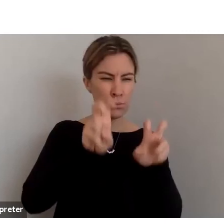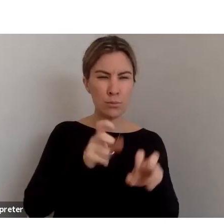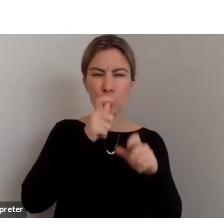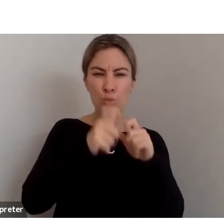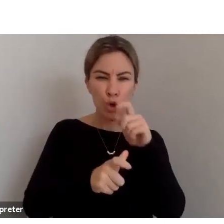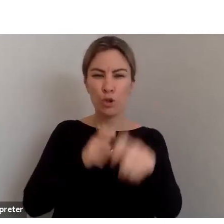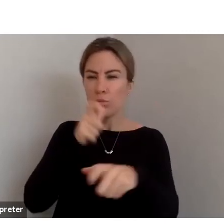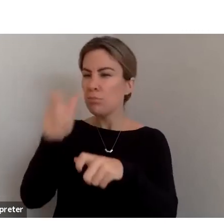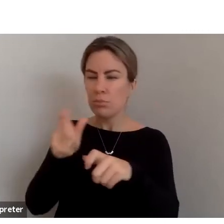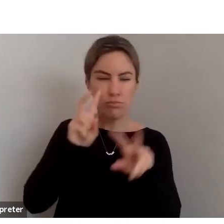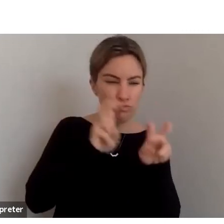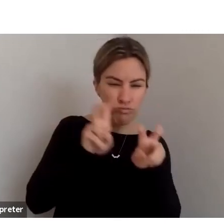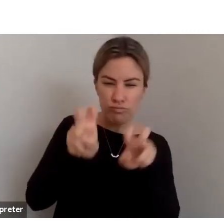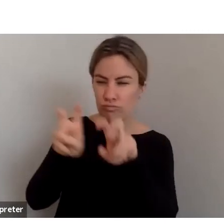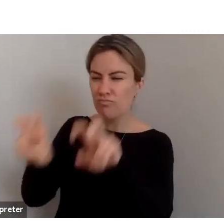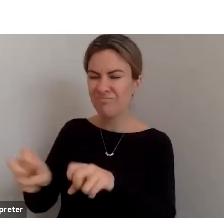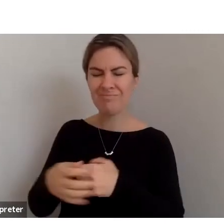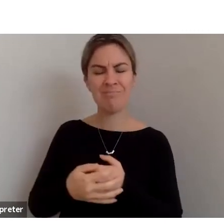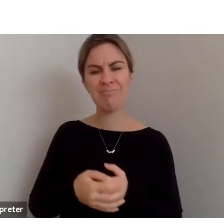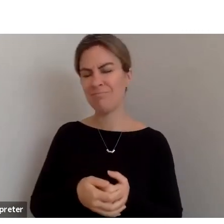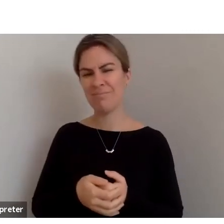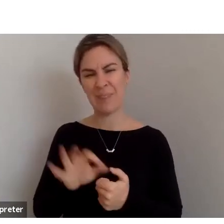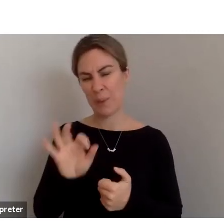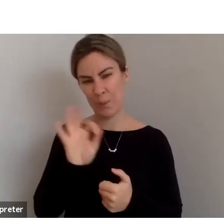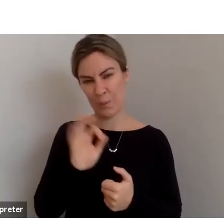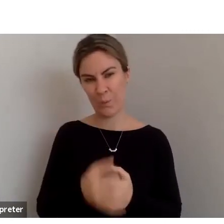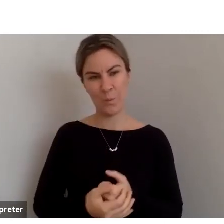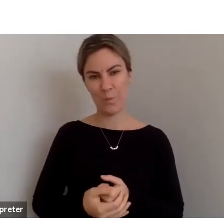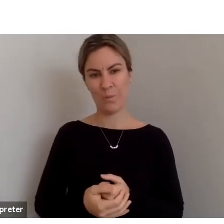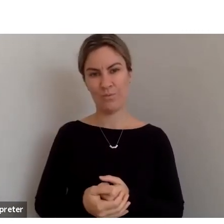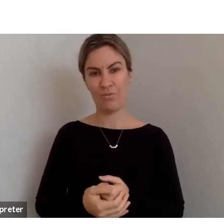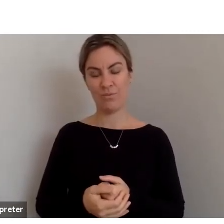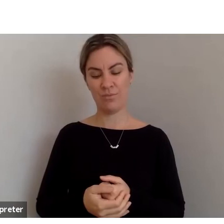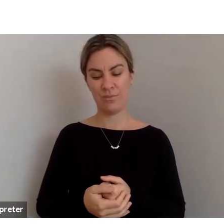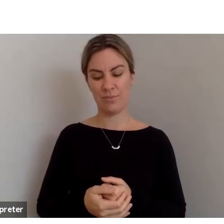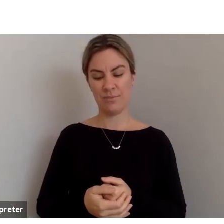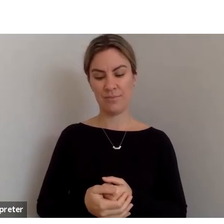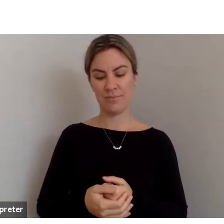You just have to do – no I don't even think you can be sued.